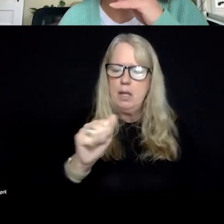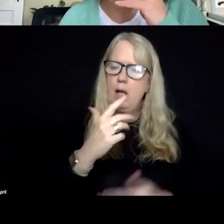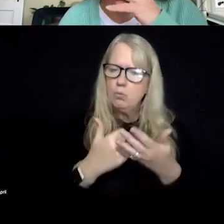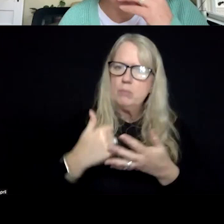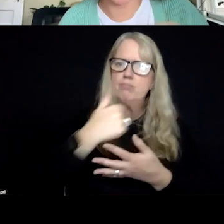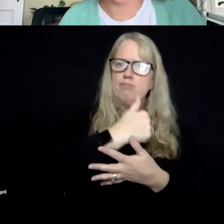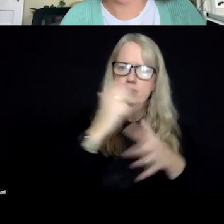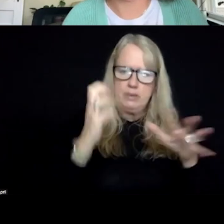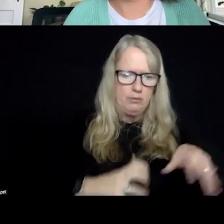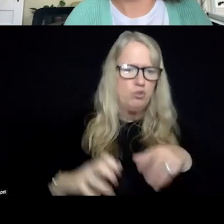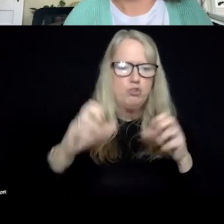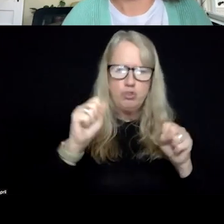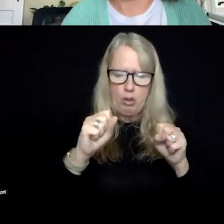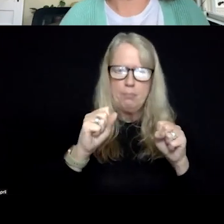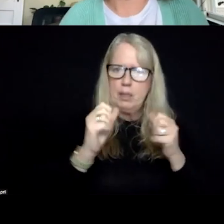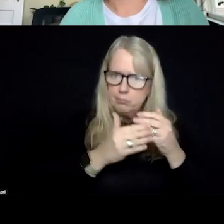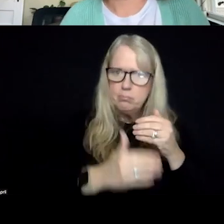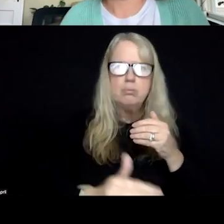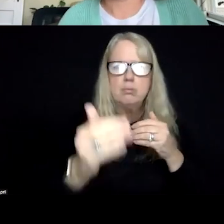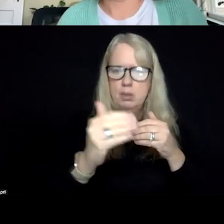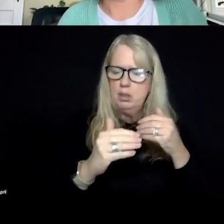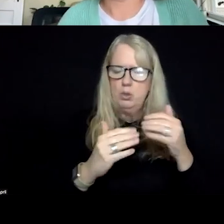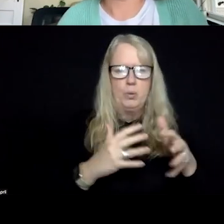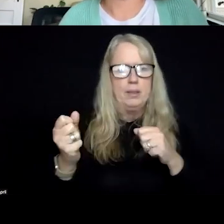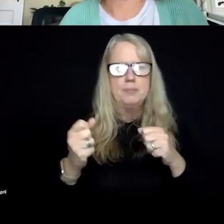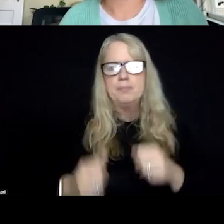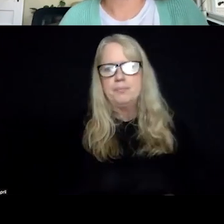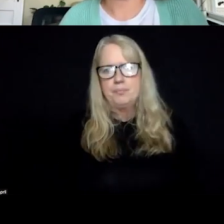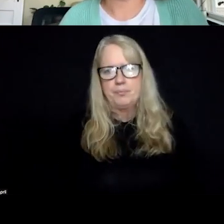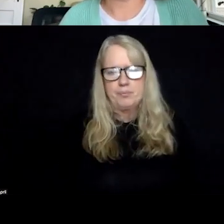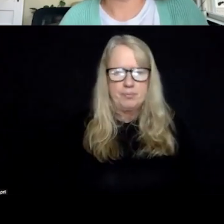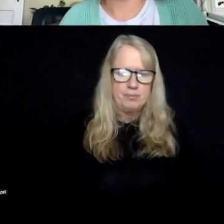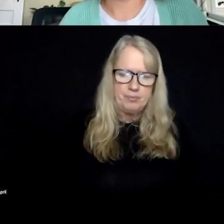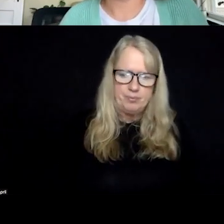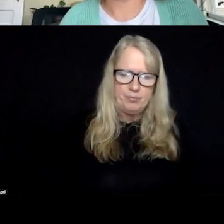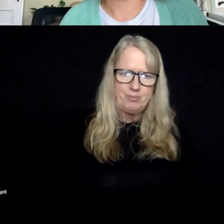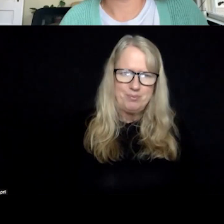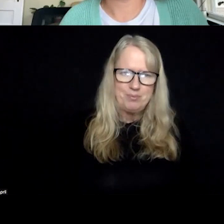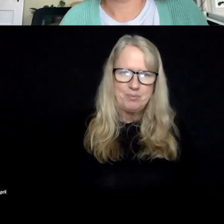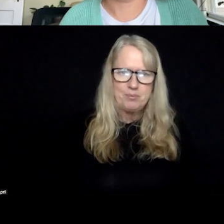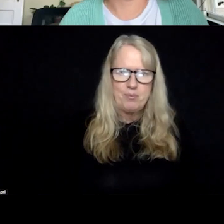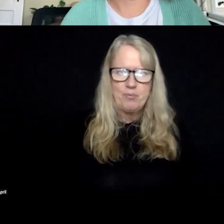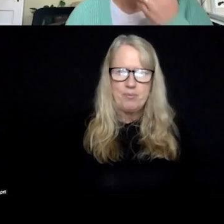IT CAME OUT QUICKLY. NEXT SLIDE.